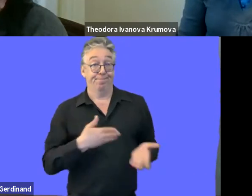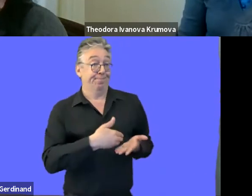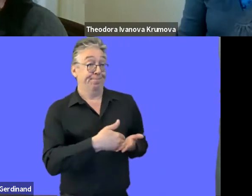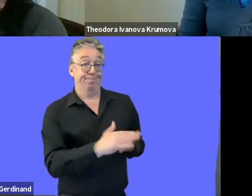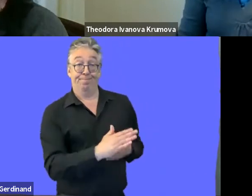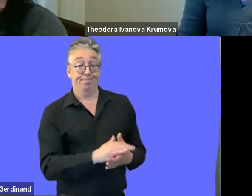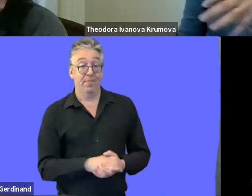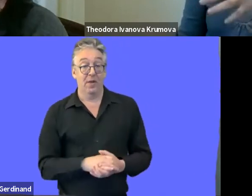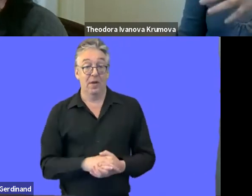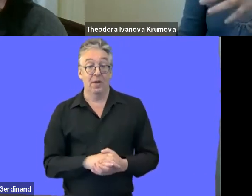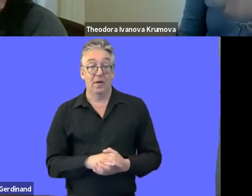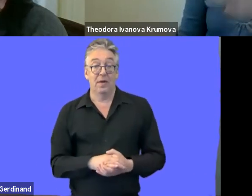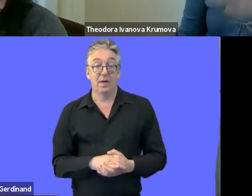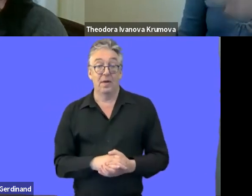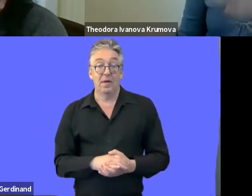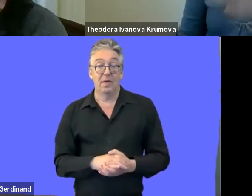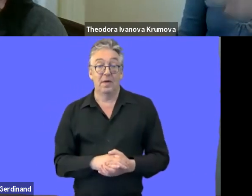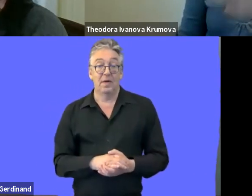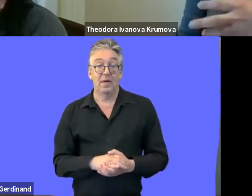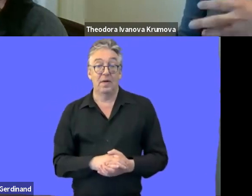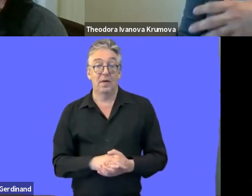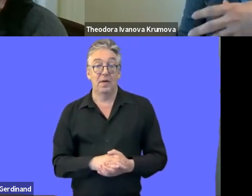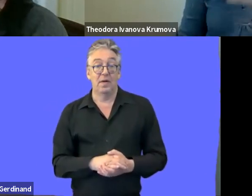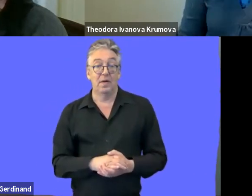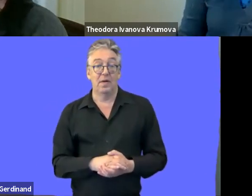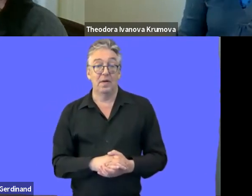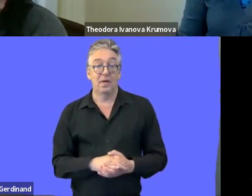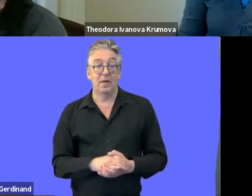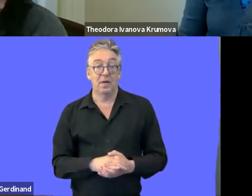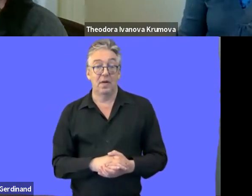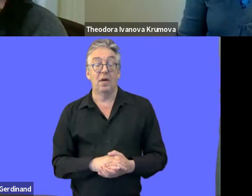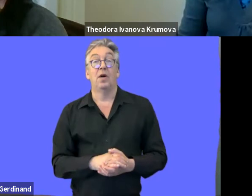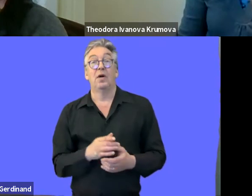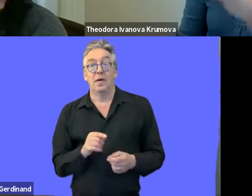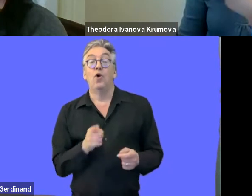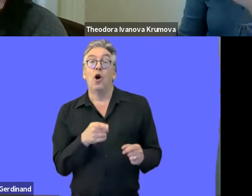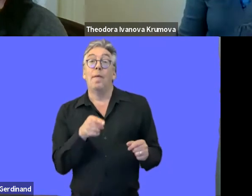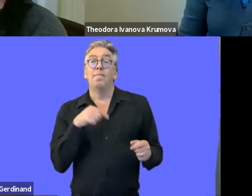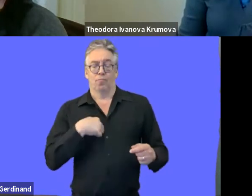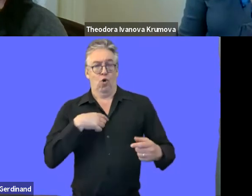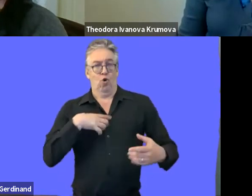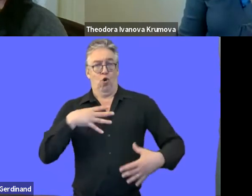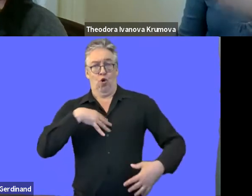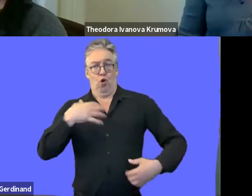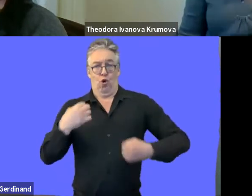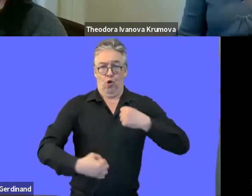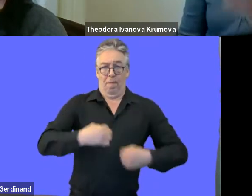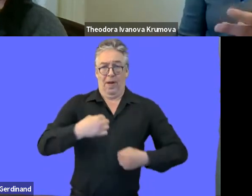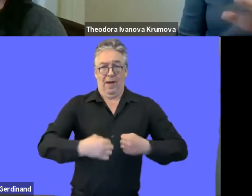unless these decisitions violates rights under the convention because the committees are not a fourth instance